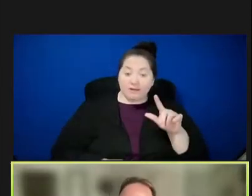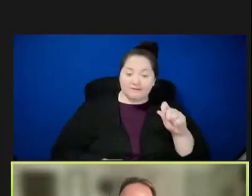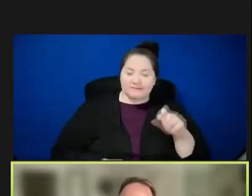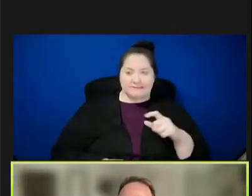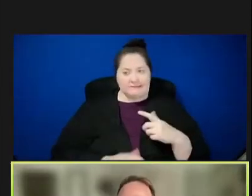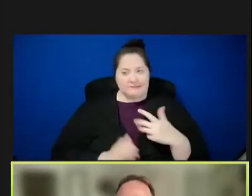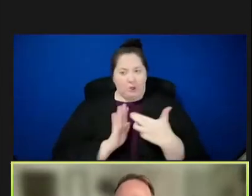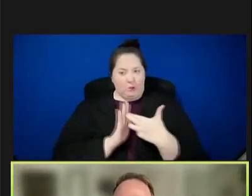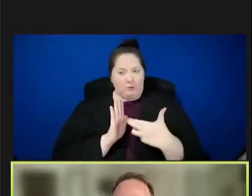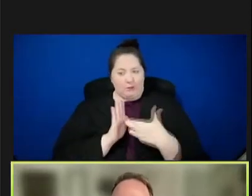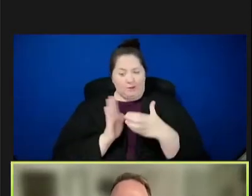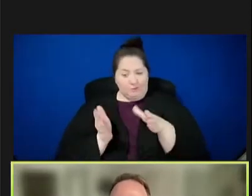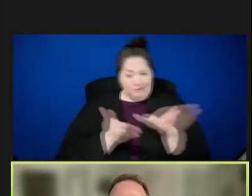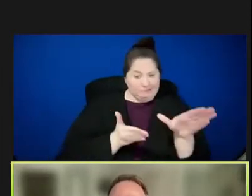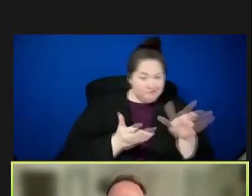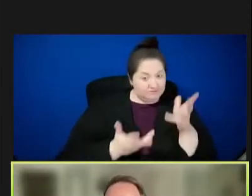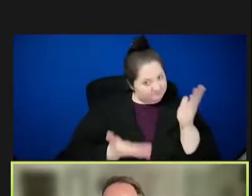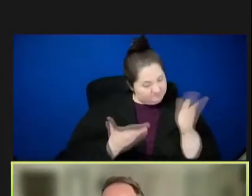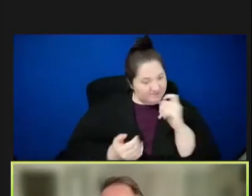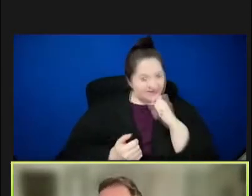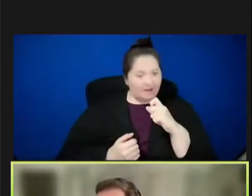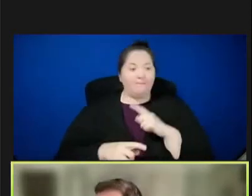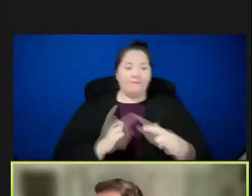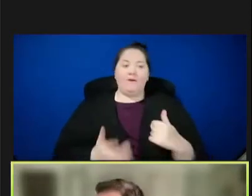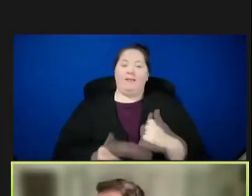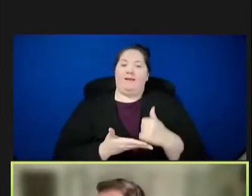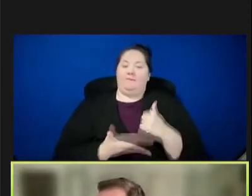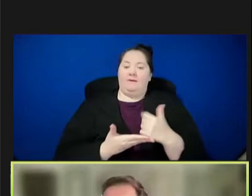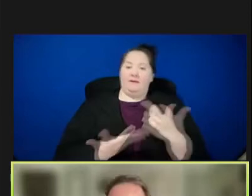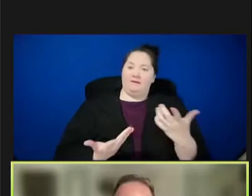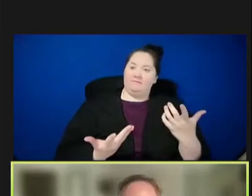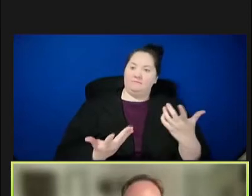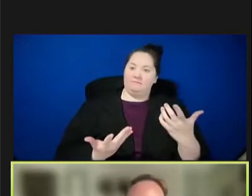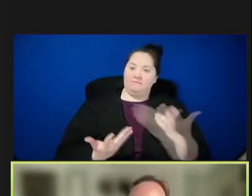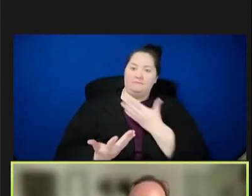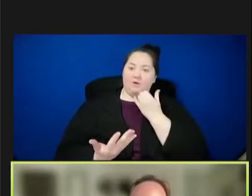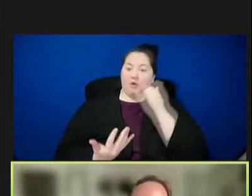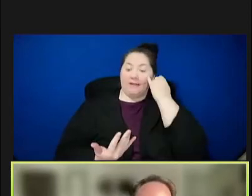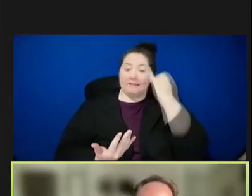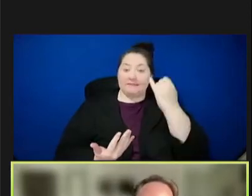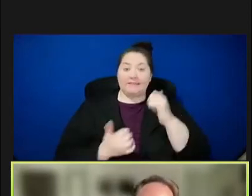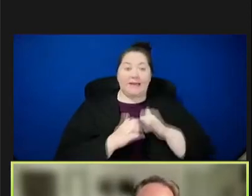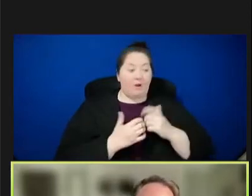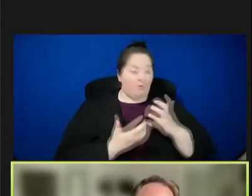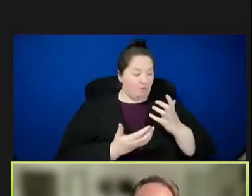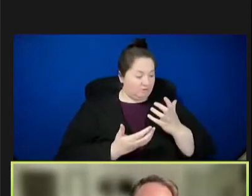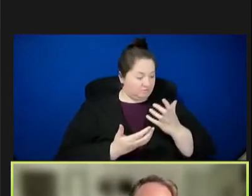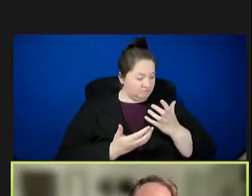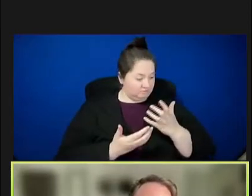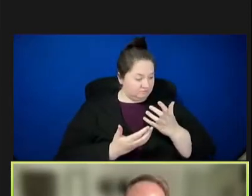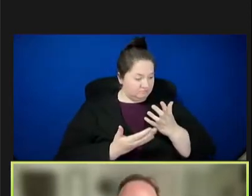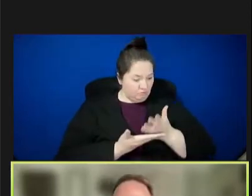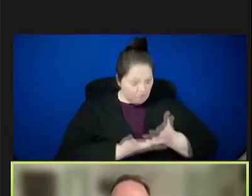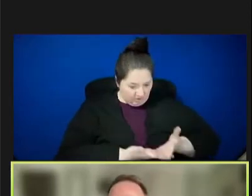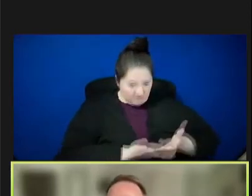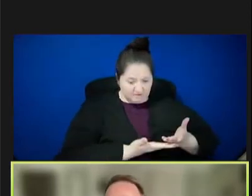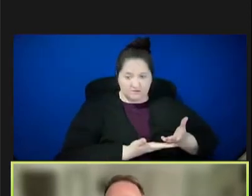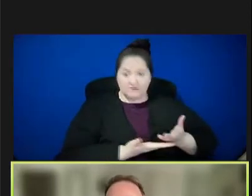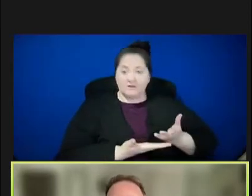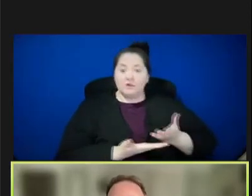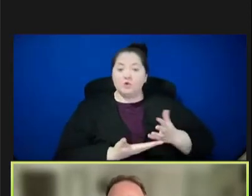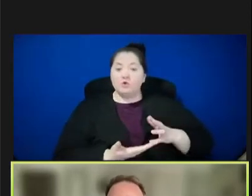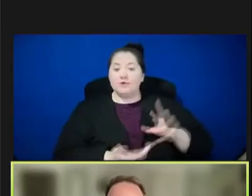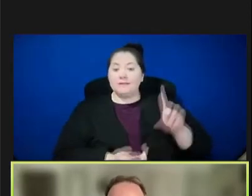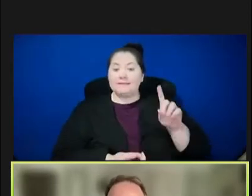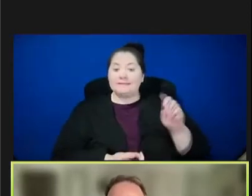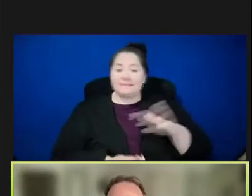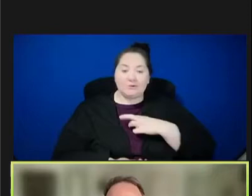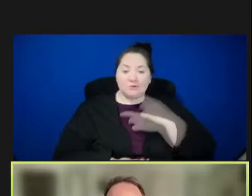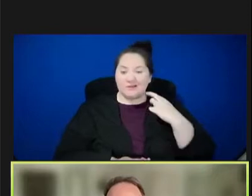certainly would help us to have a better idea of derisking a product before it goes in the clinic.